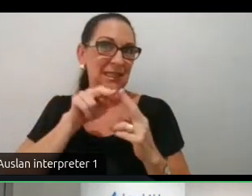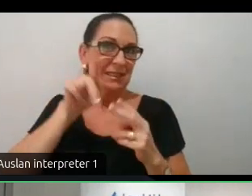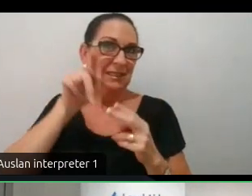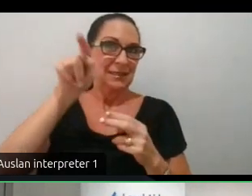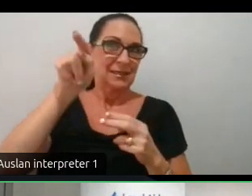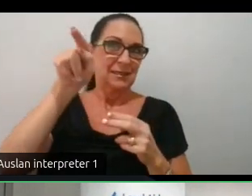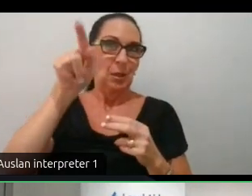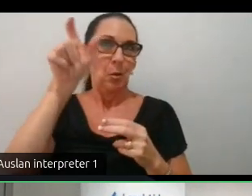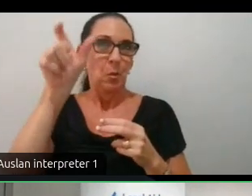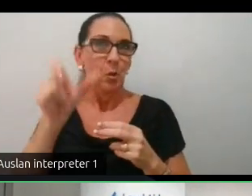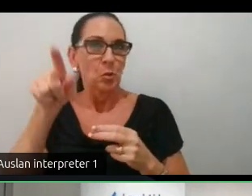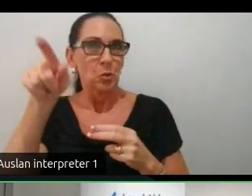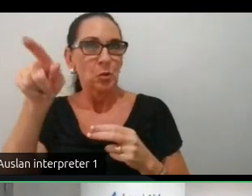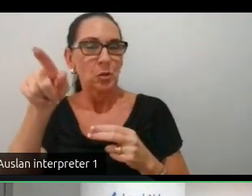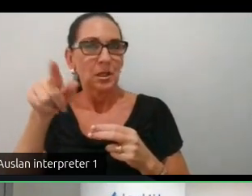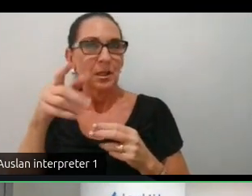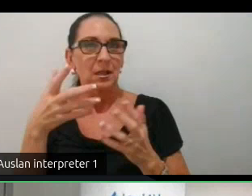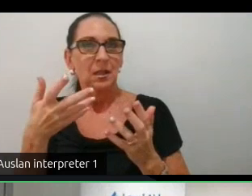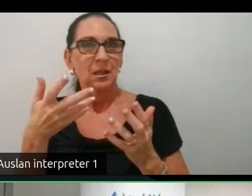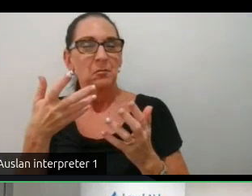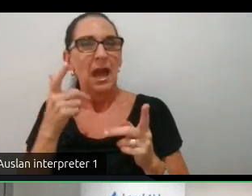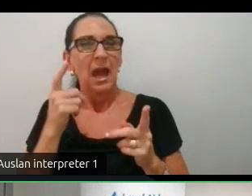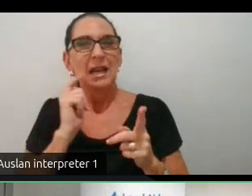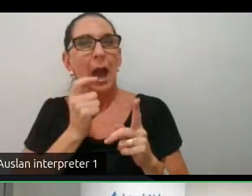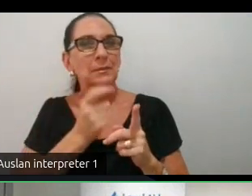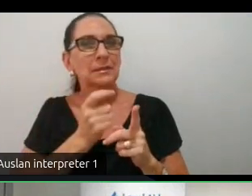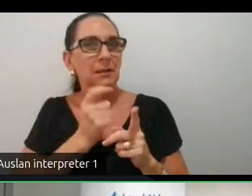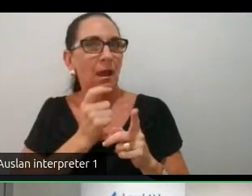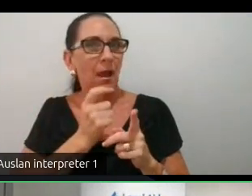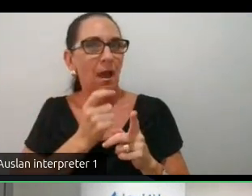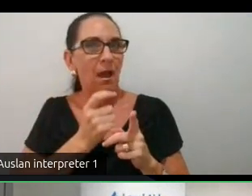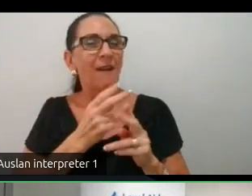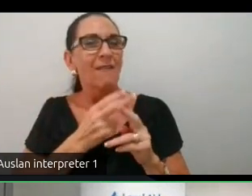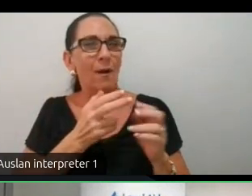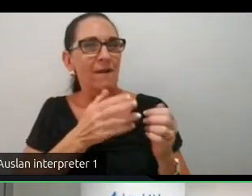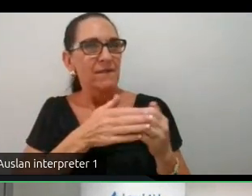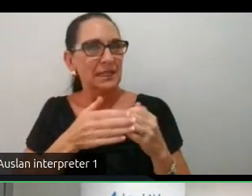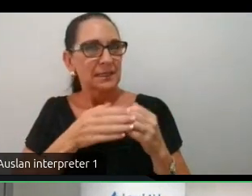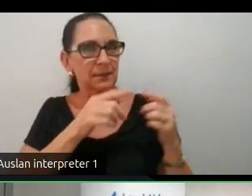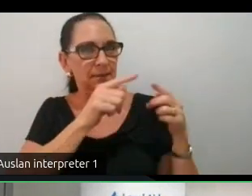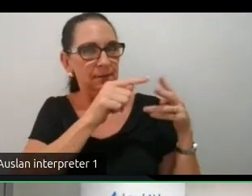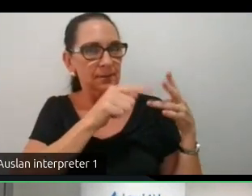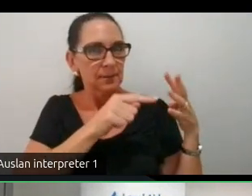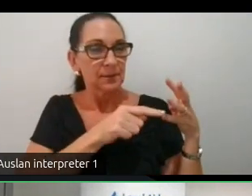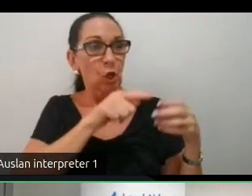and see. I'll just I'll just say you need to go and see a carpenter to fix the following things